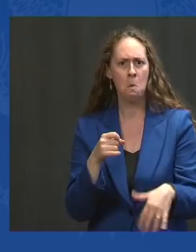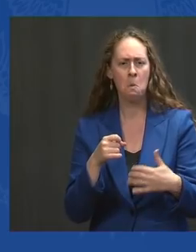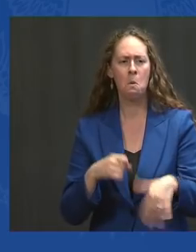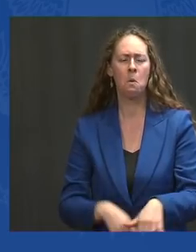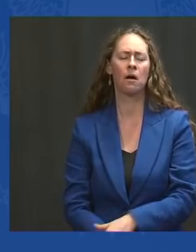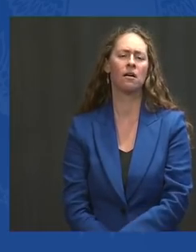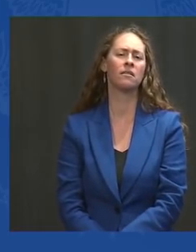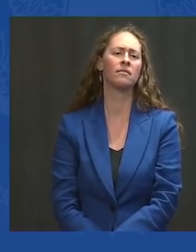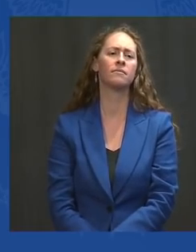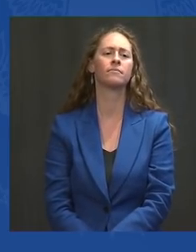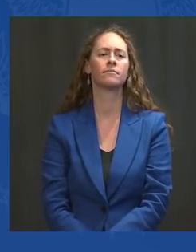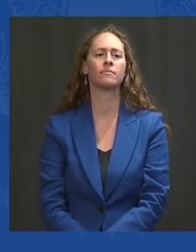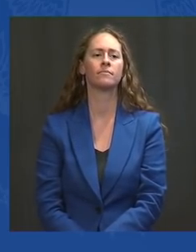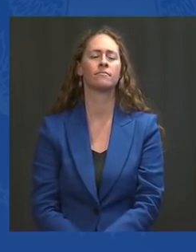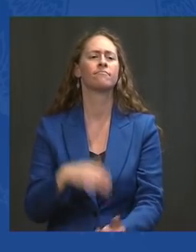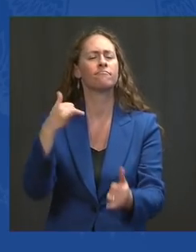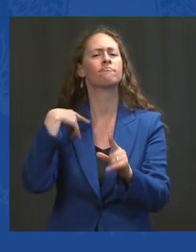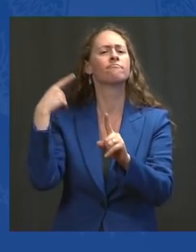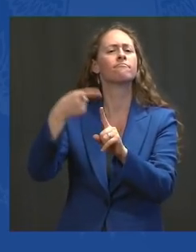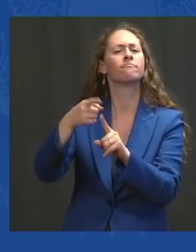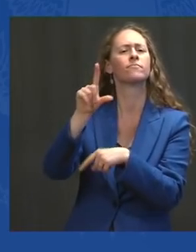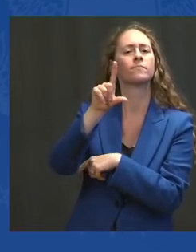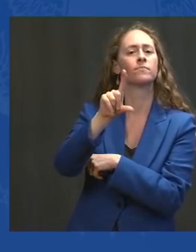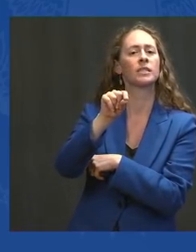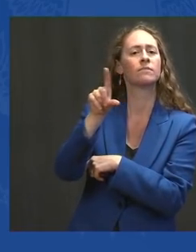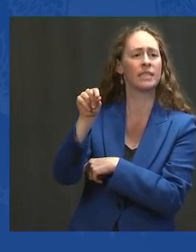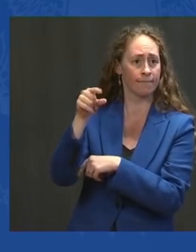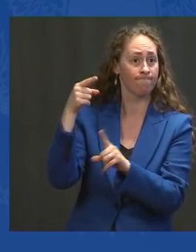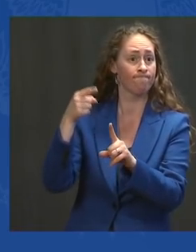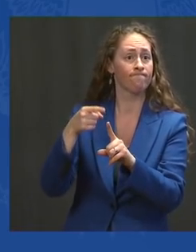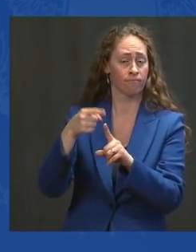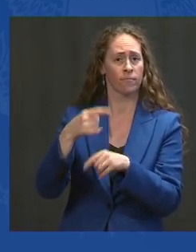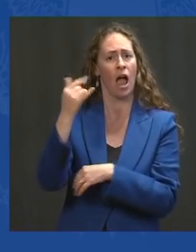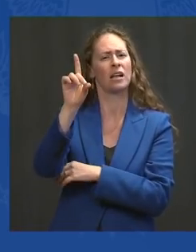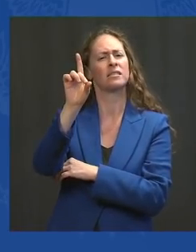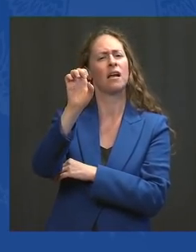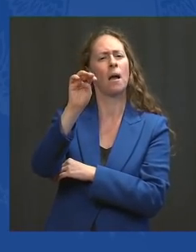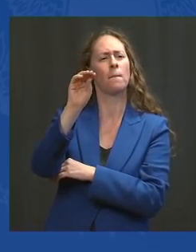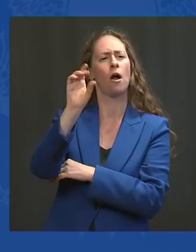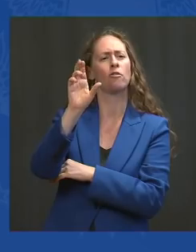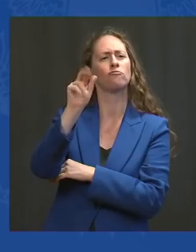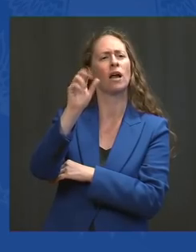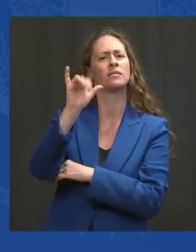Because here's the deal: In 2020, democracy was put to a test -- first by the pandemic;